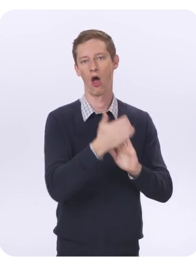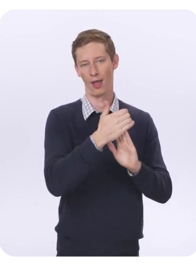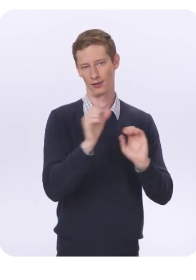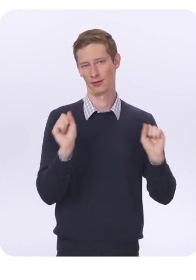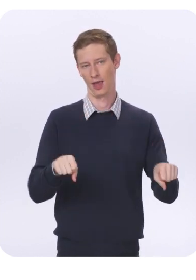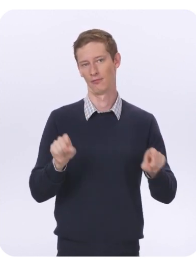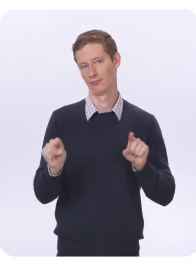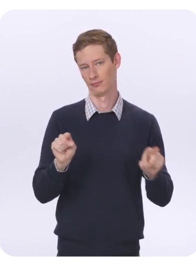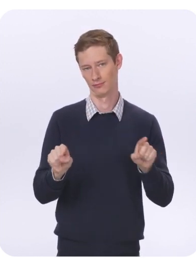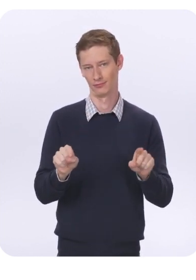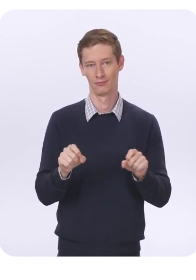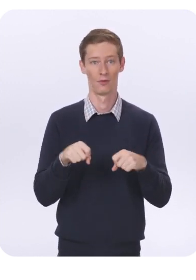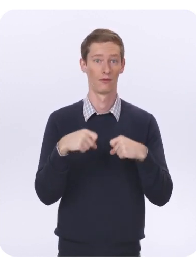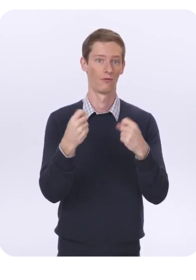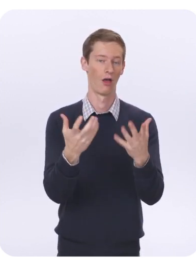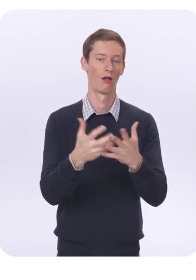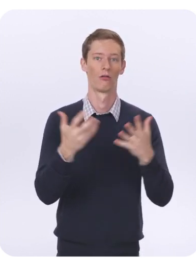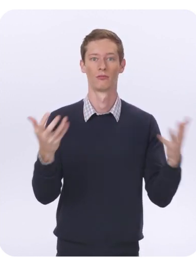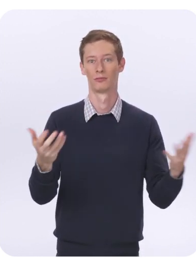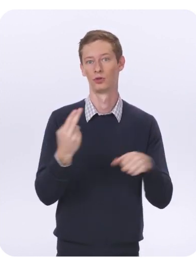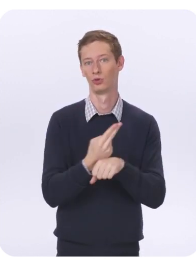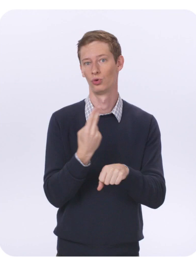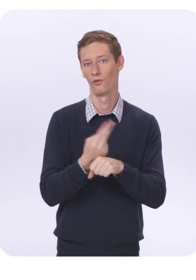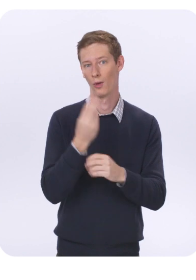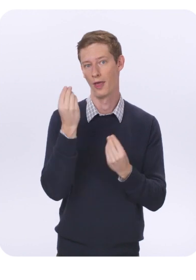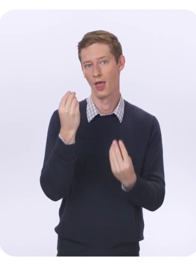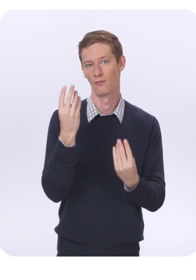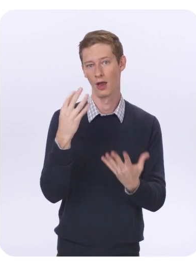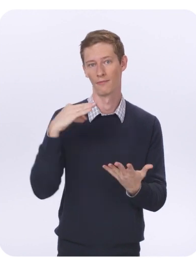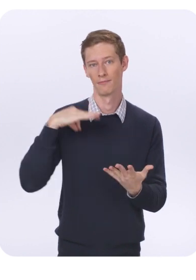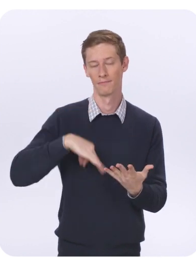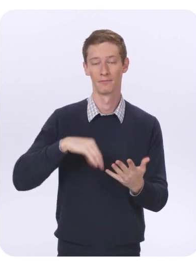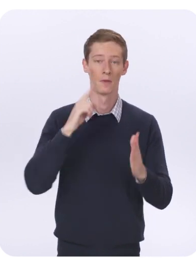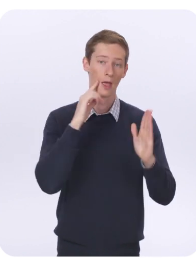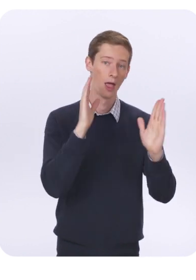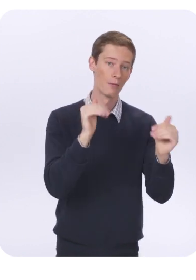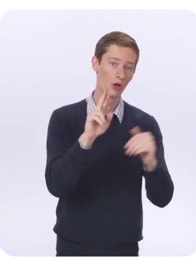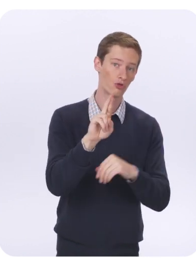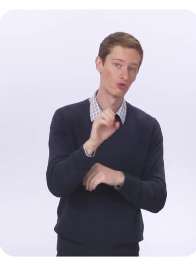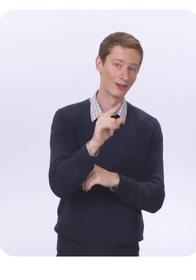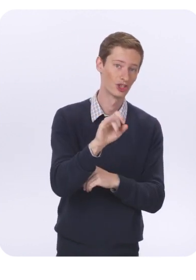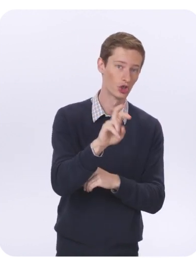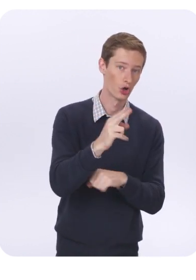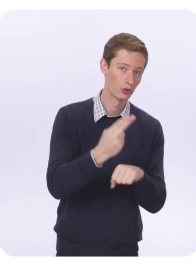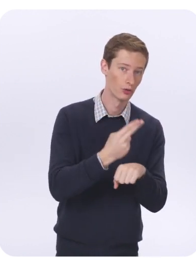such as expected register usage, memory footprint, texture features and much more.